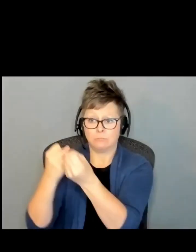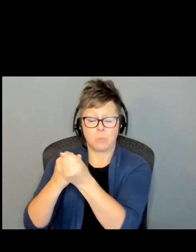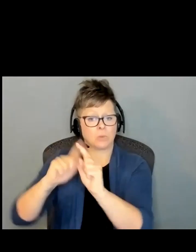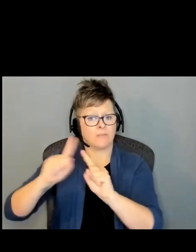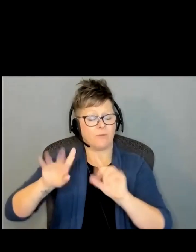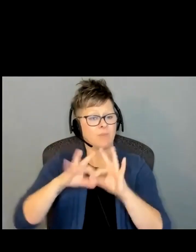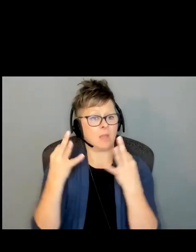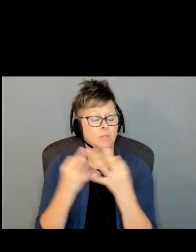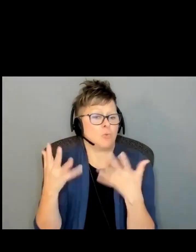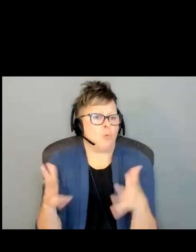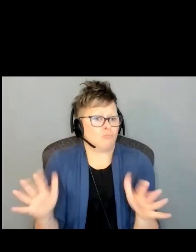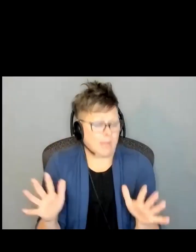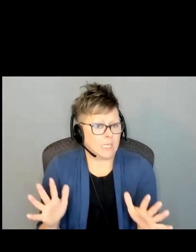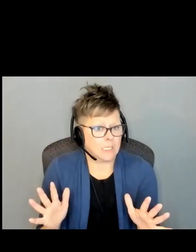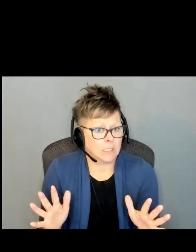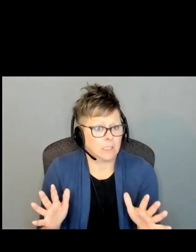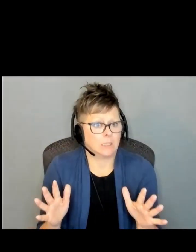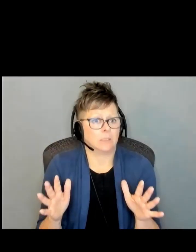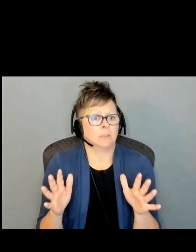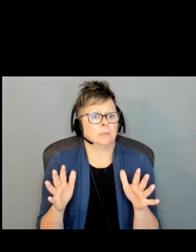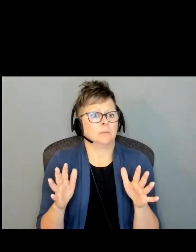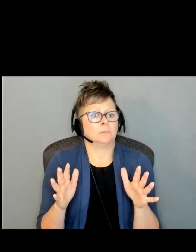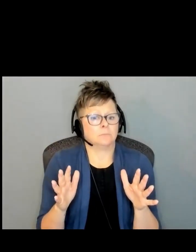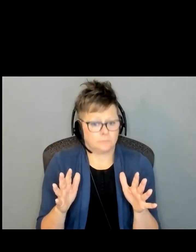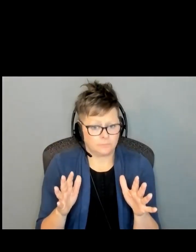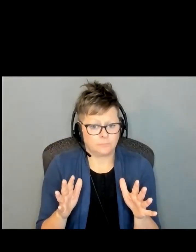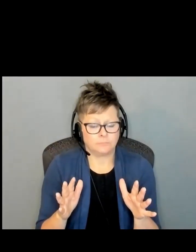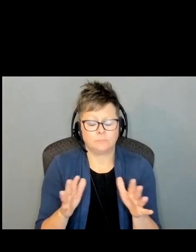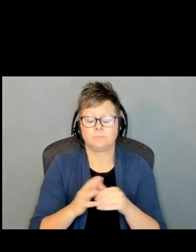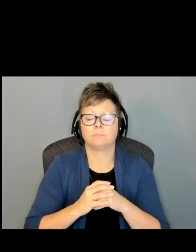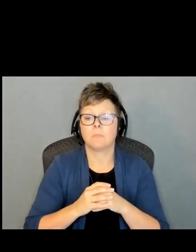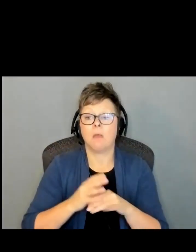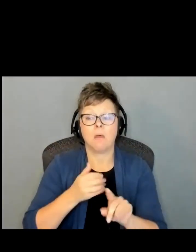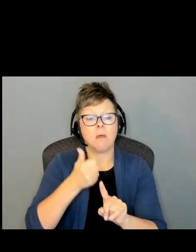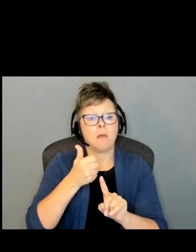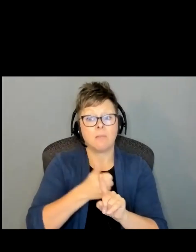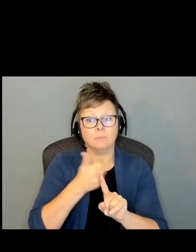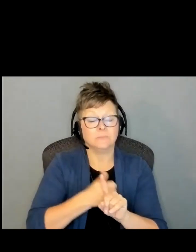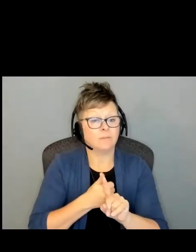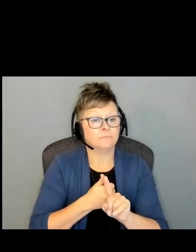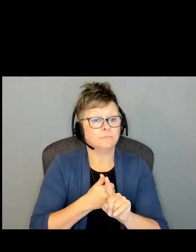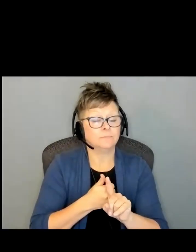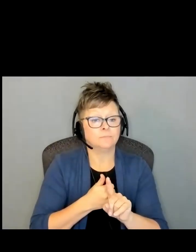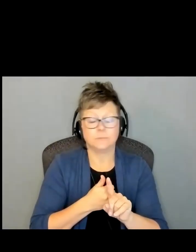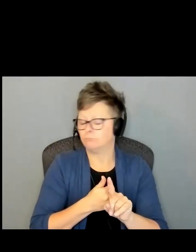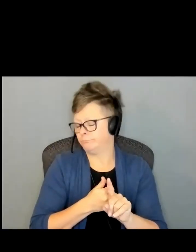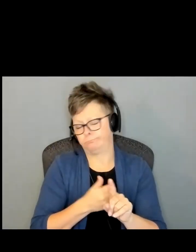through maybe 4/5 different iterations things for research that is yielded may be some revenue